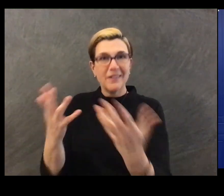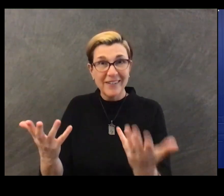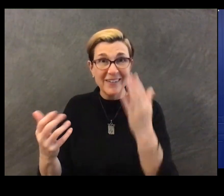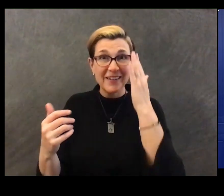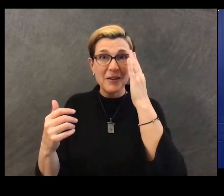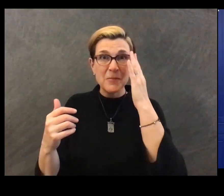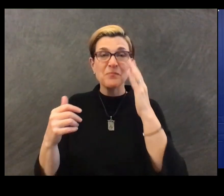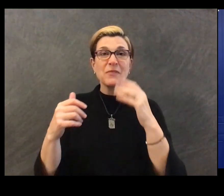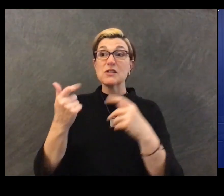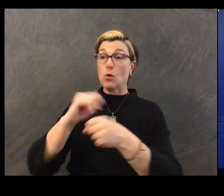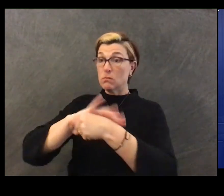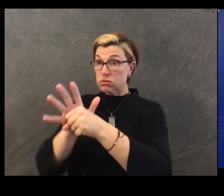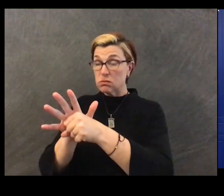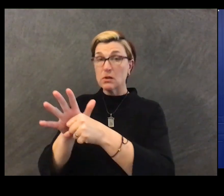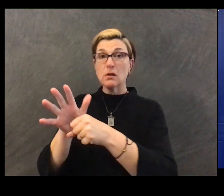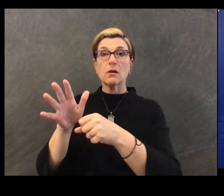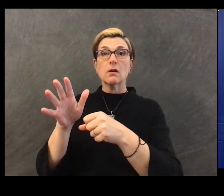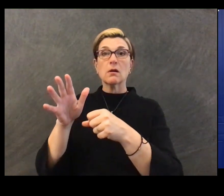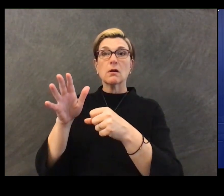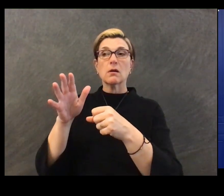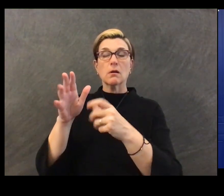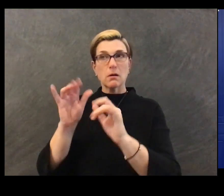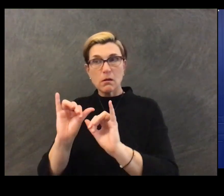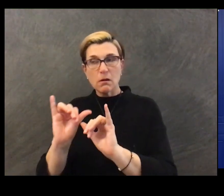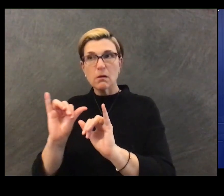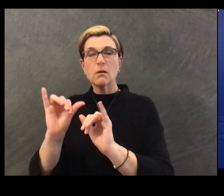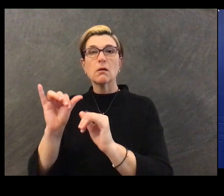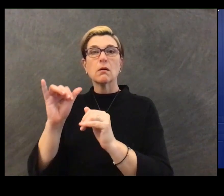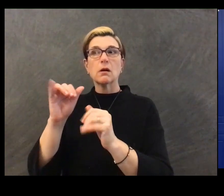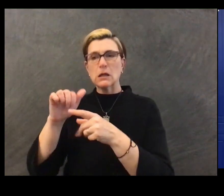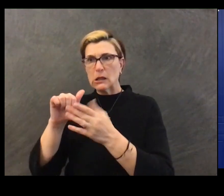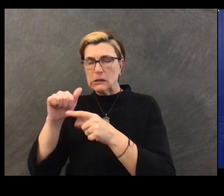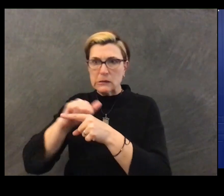of the vulnerability we know in certain populations to flu and the devastating